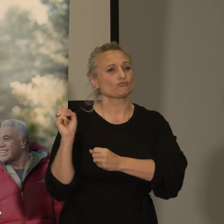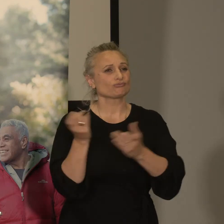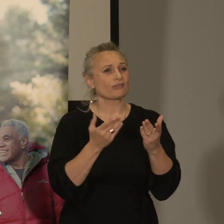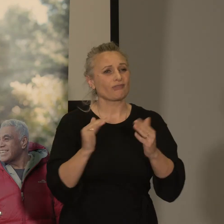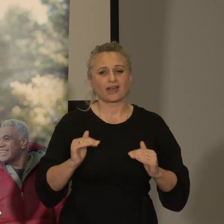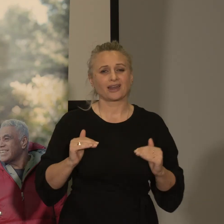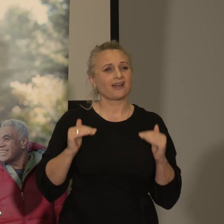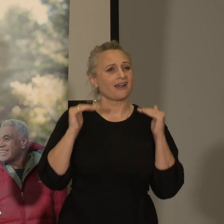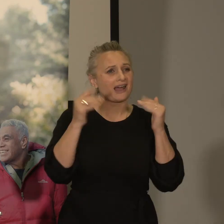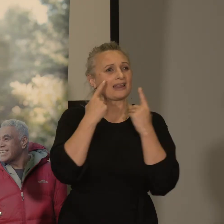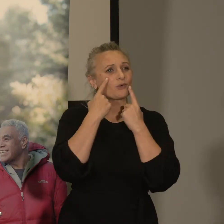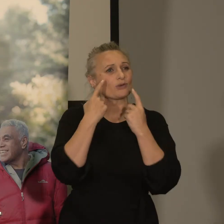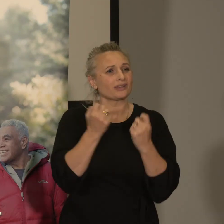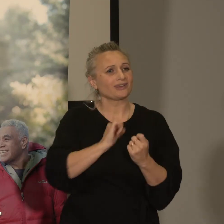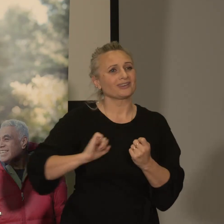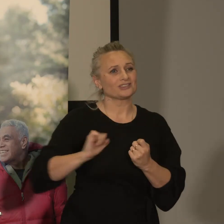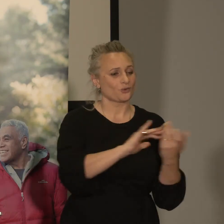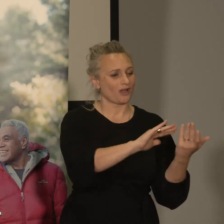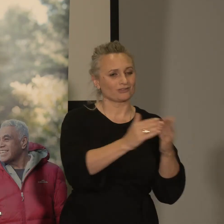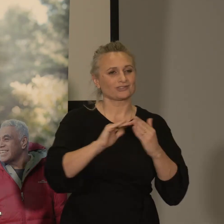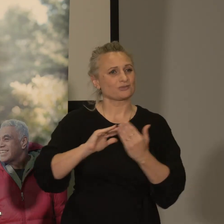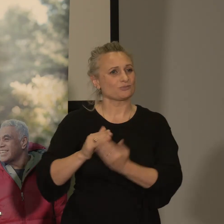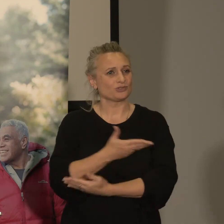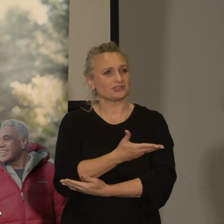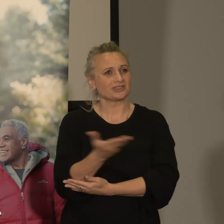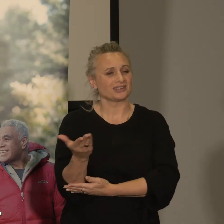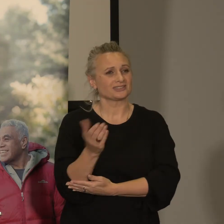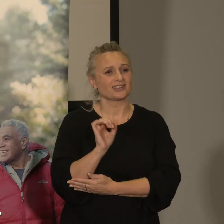have the sole aim of providing the highest level of care to